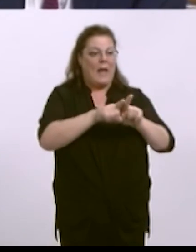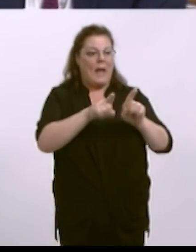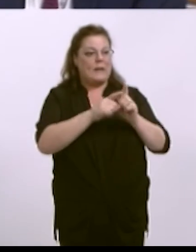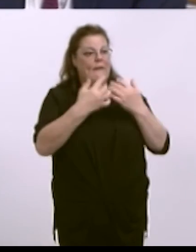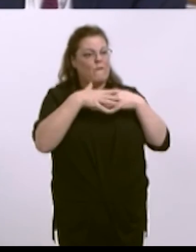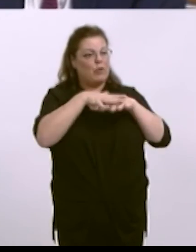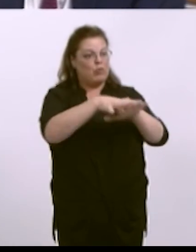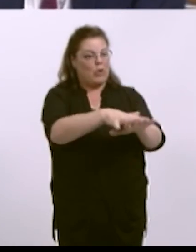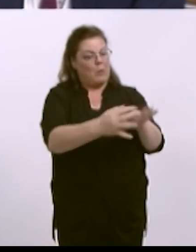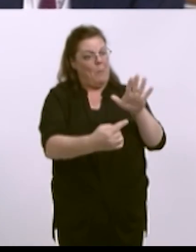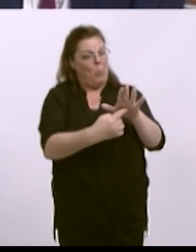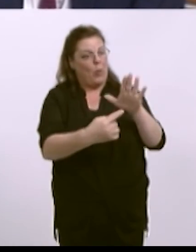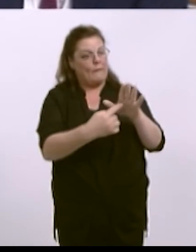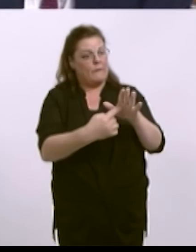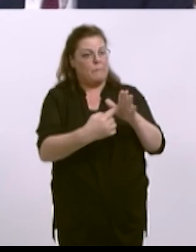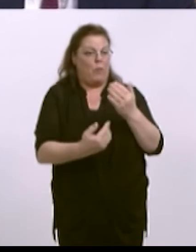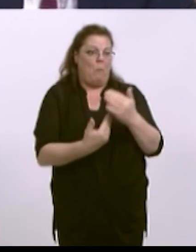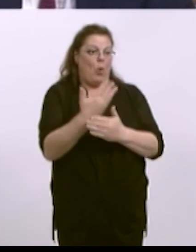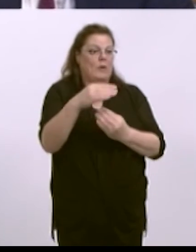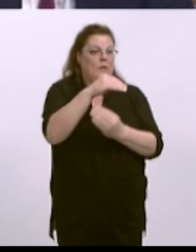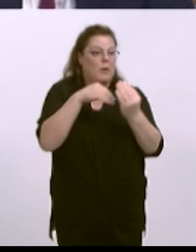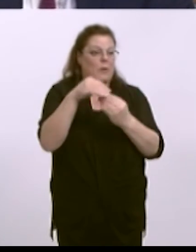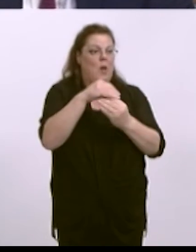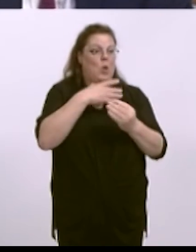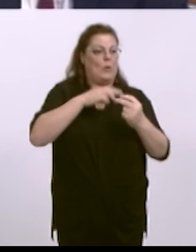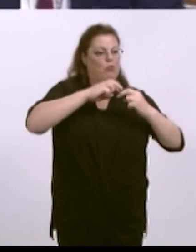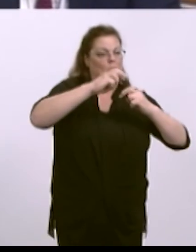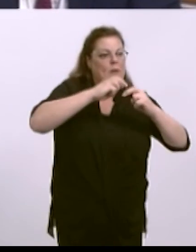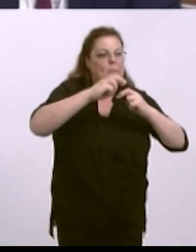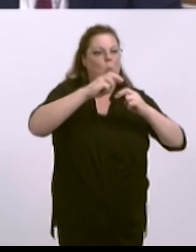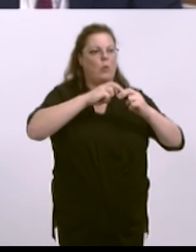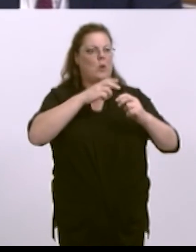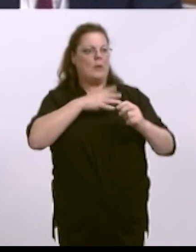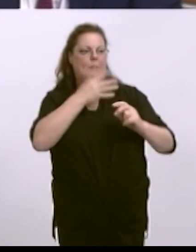economy. You must have the ability to move goods out and to get people around your economy,